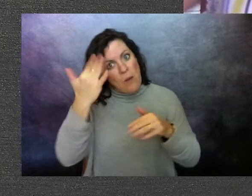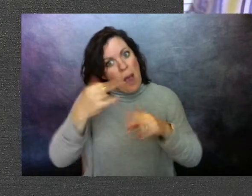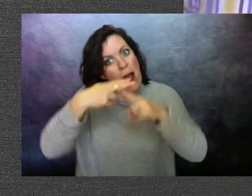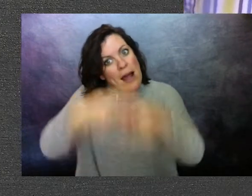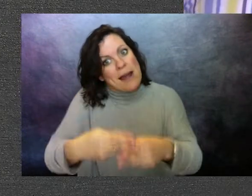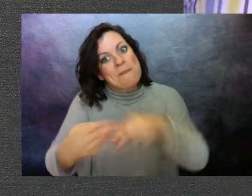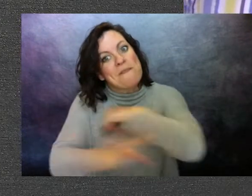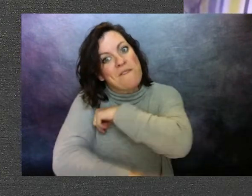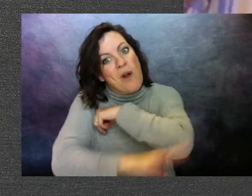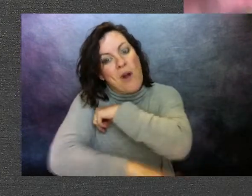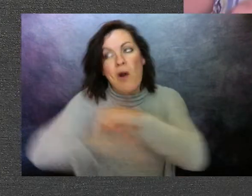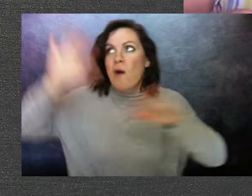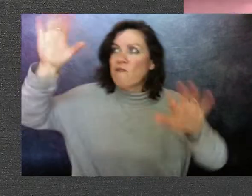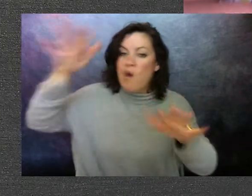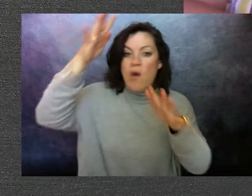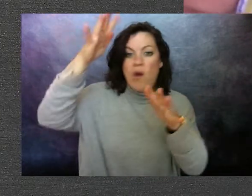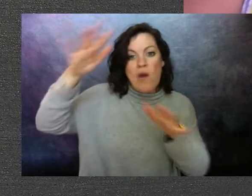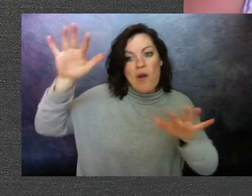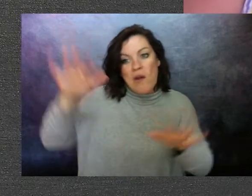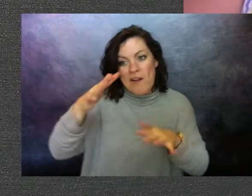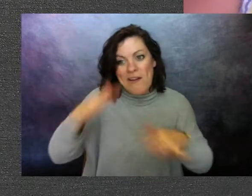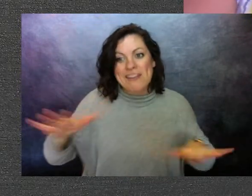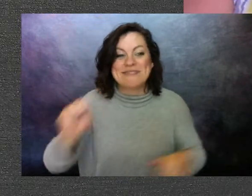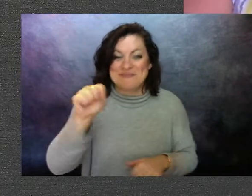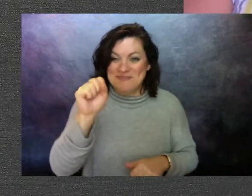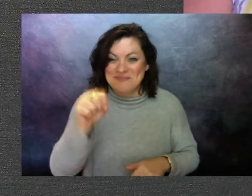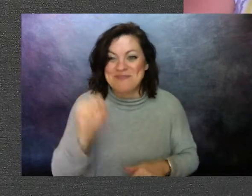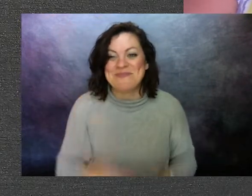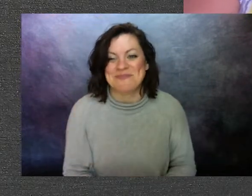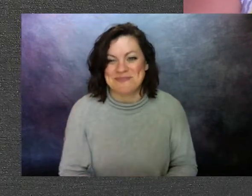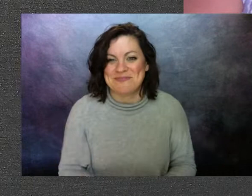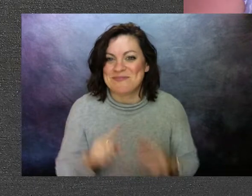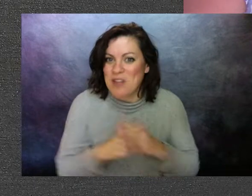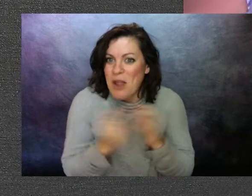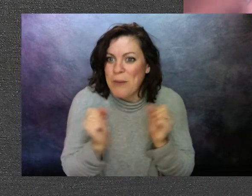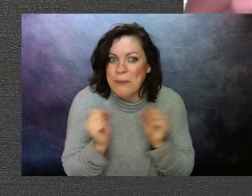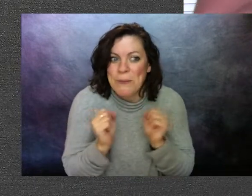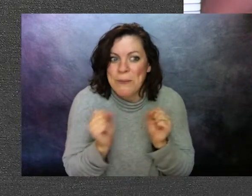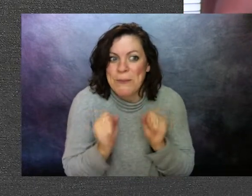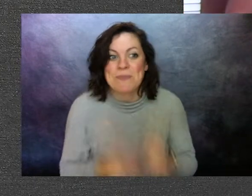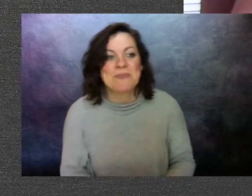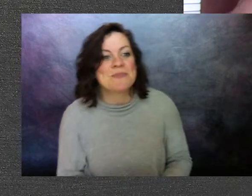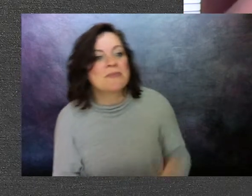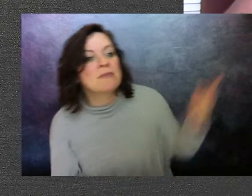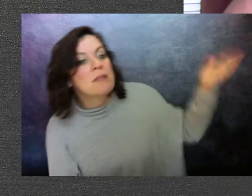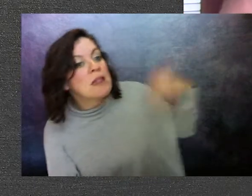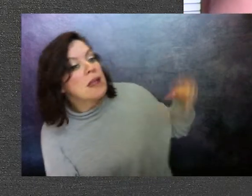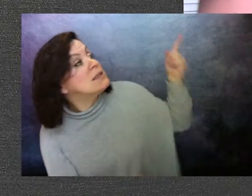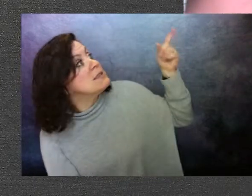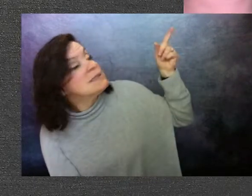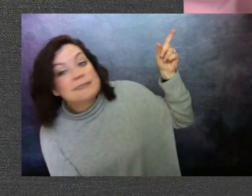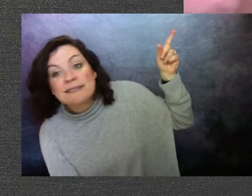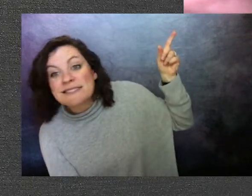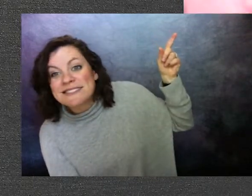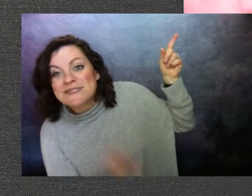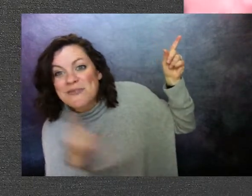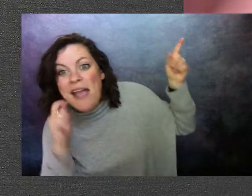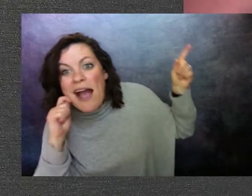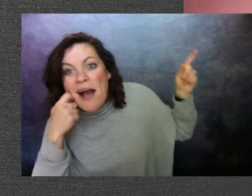they are changing colors, it's getting cooler outside. All right, here's our next one. Some apples.